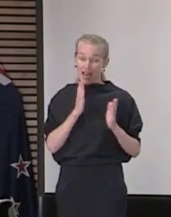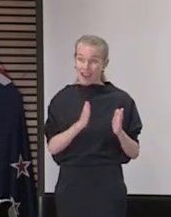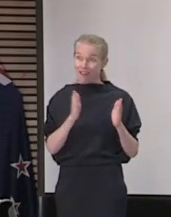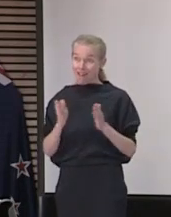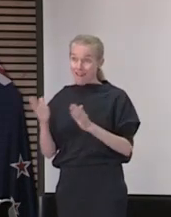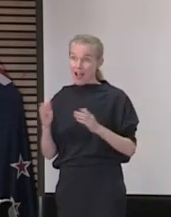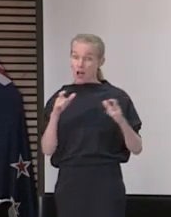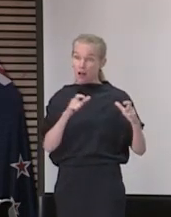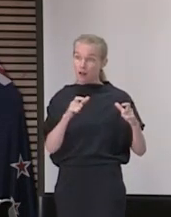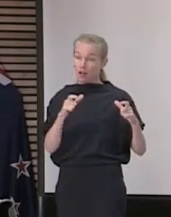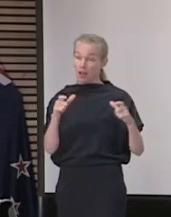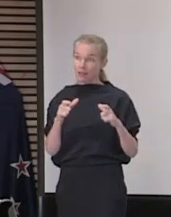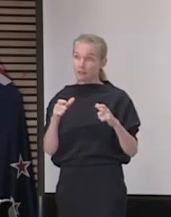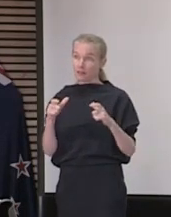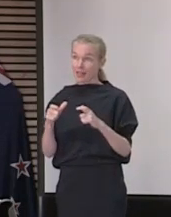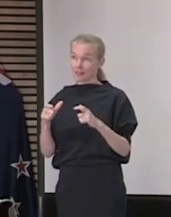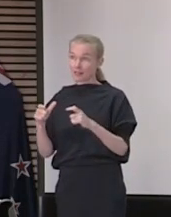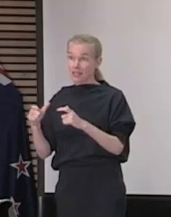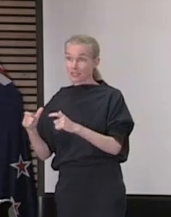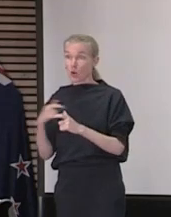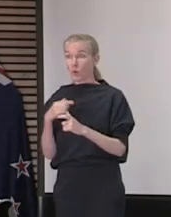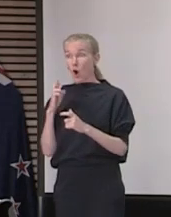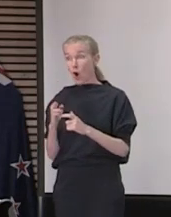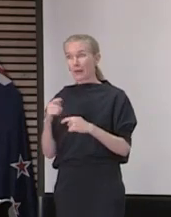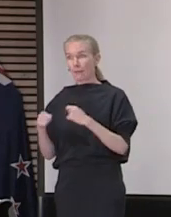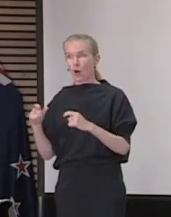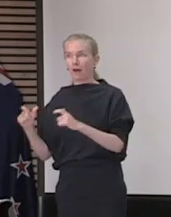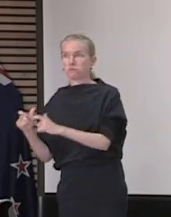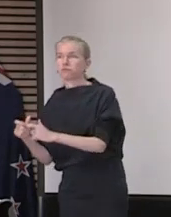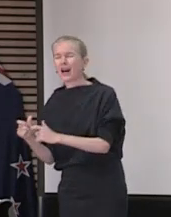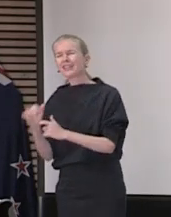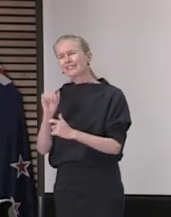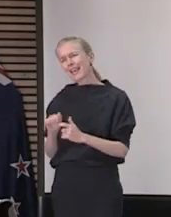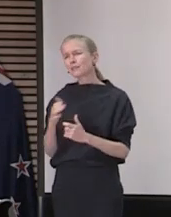There may be the oddbump up and down. And we knowwe're still.